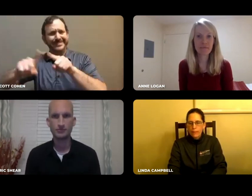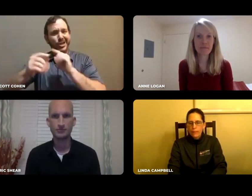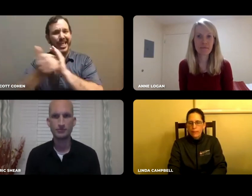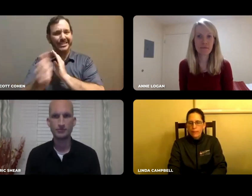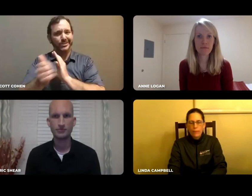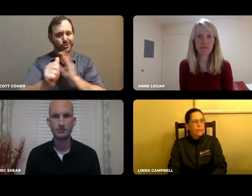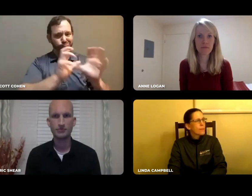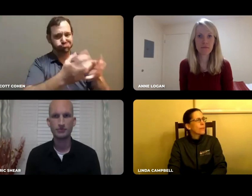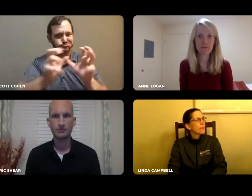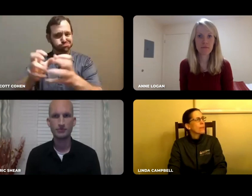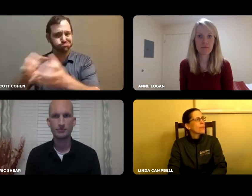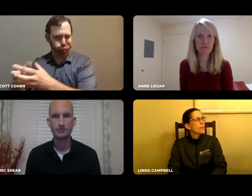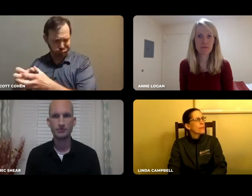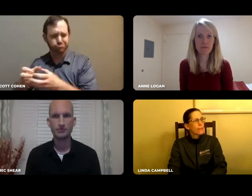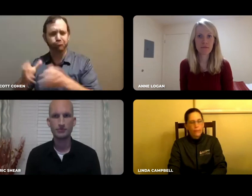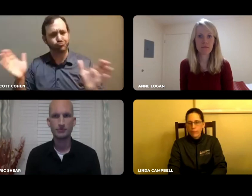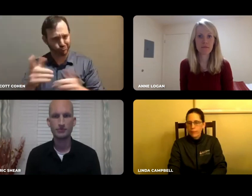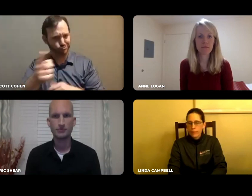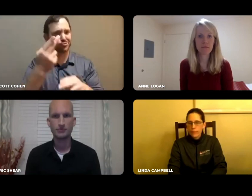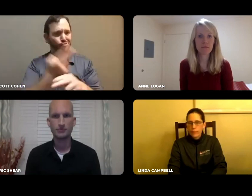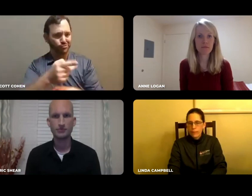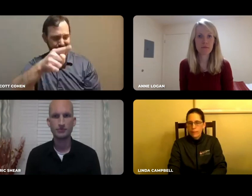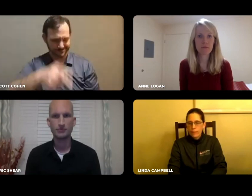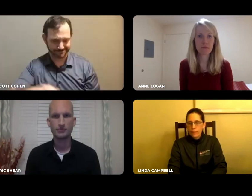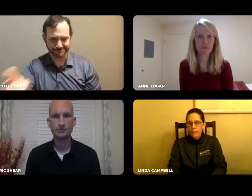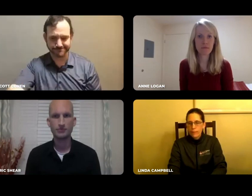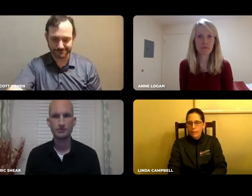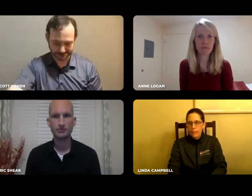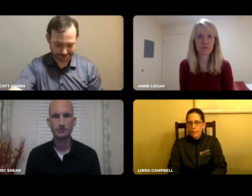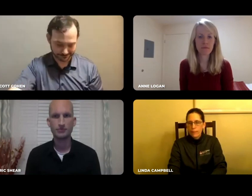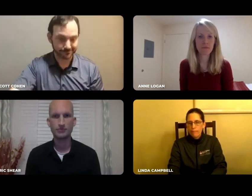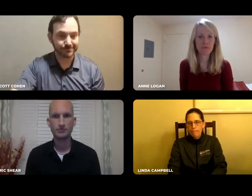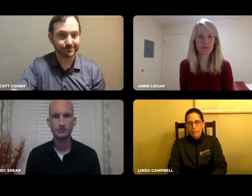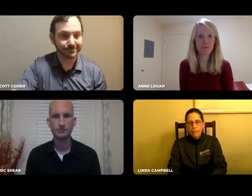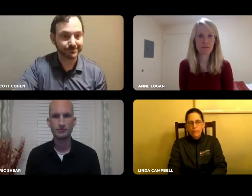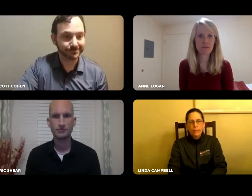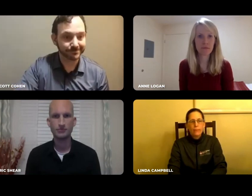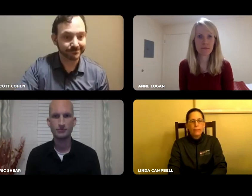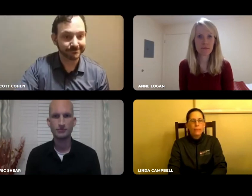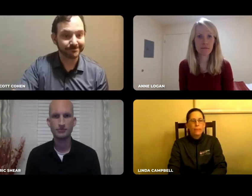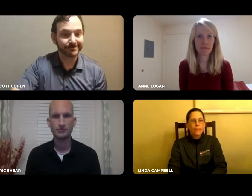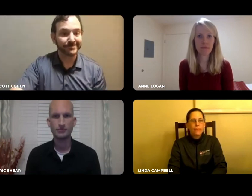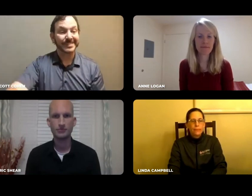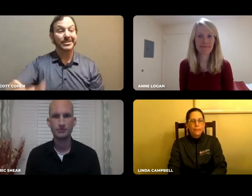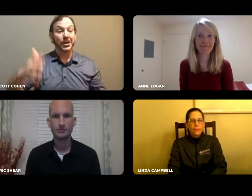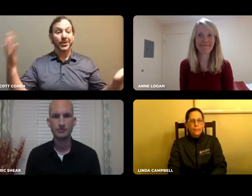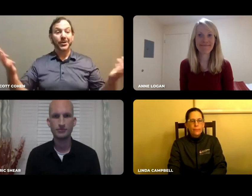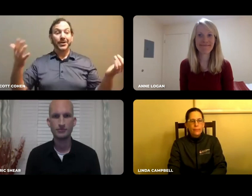We have different experts. That link in that PowerPoint.